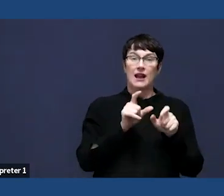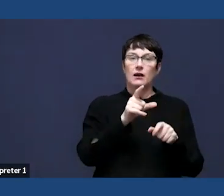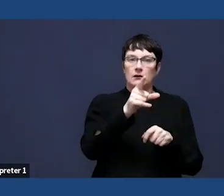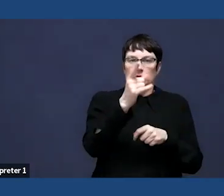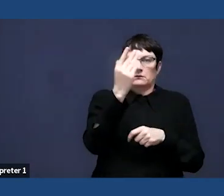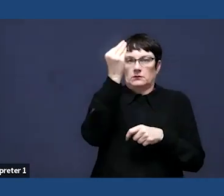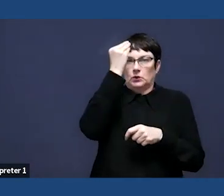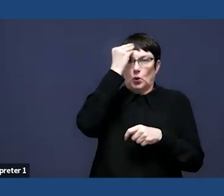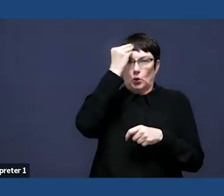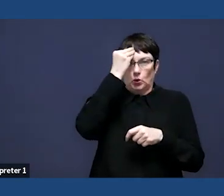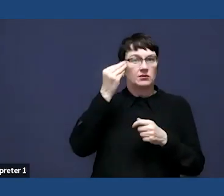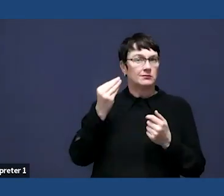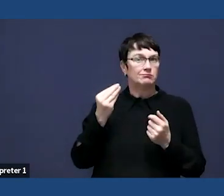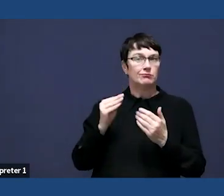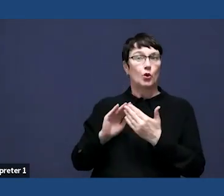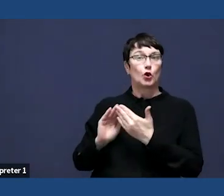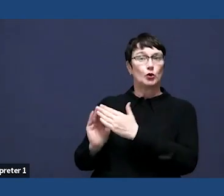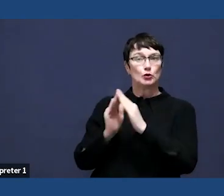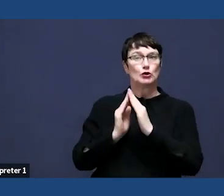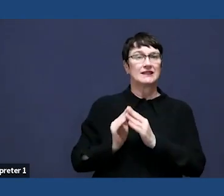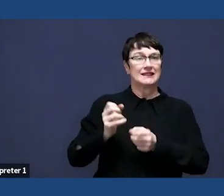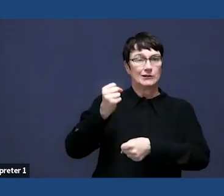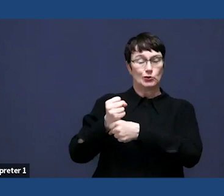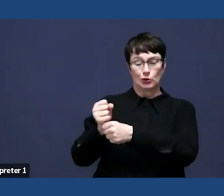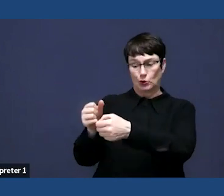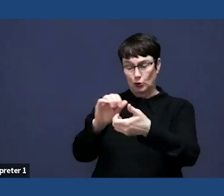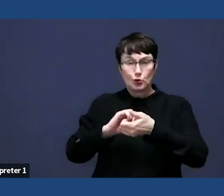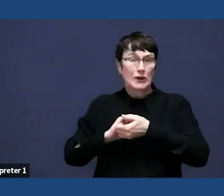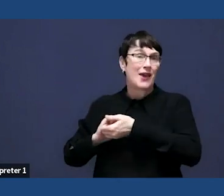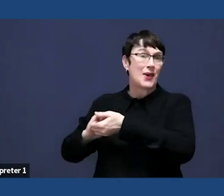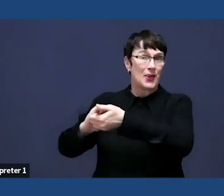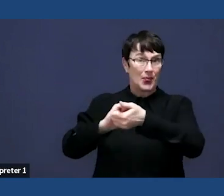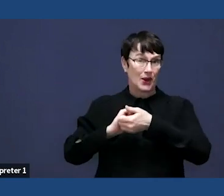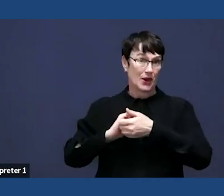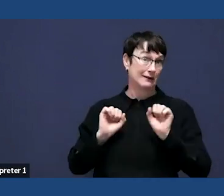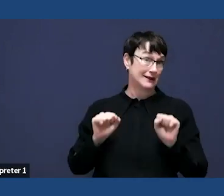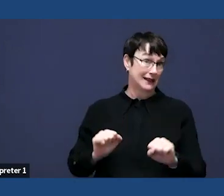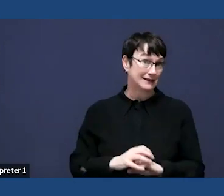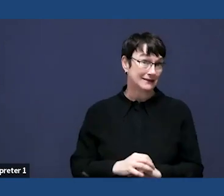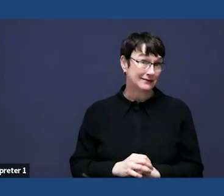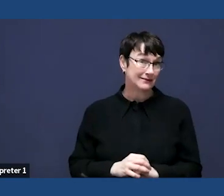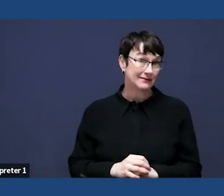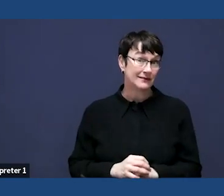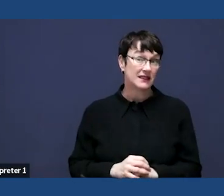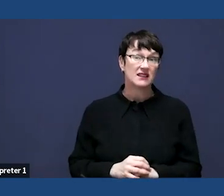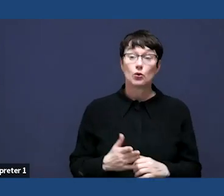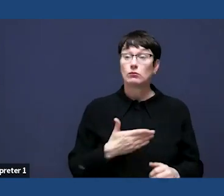I would be happy to comment on number 2, health and well-being, because it's something that has not been mentioned.